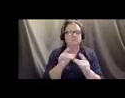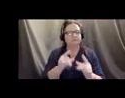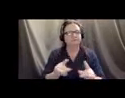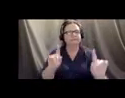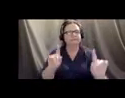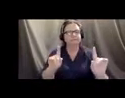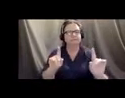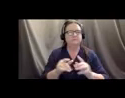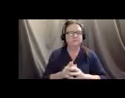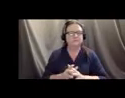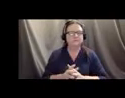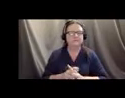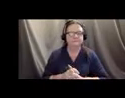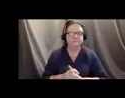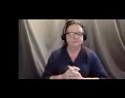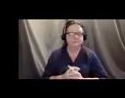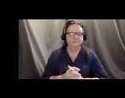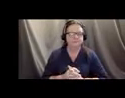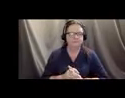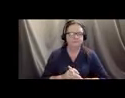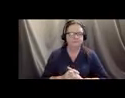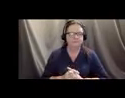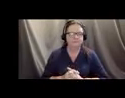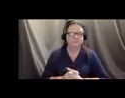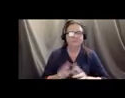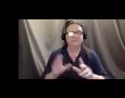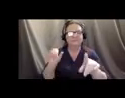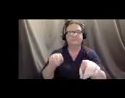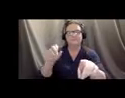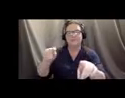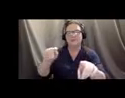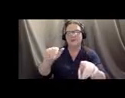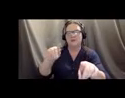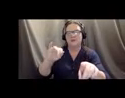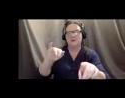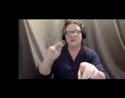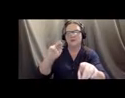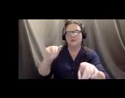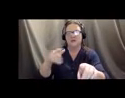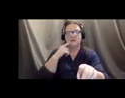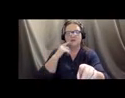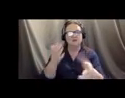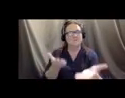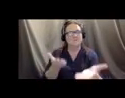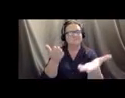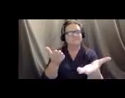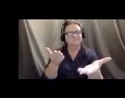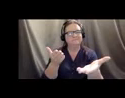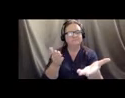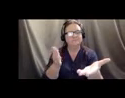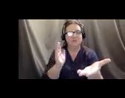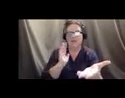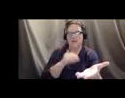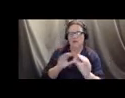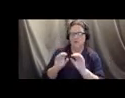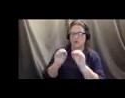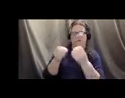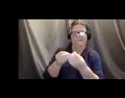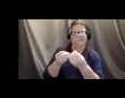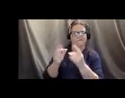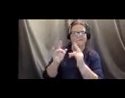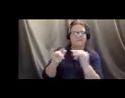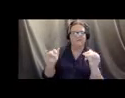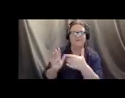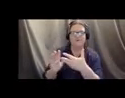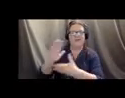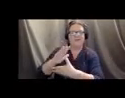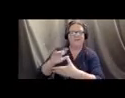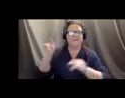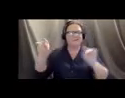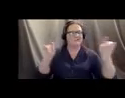Yes, so Tatiana raises that we're an organization that have different priorities based on grant